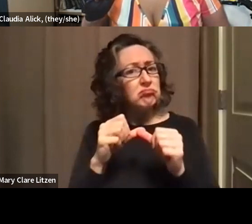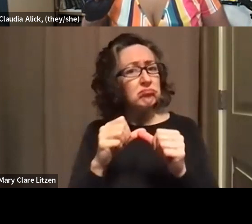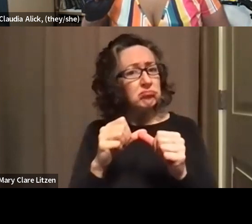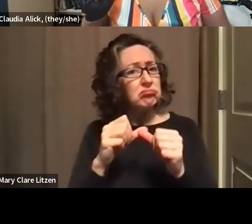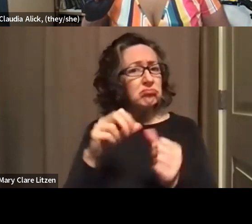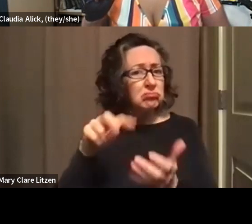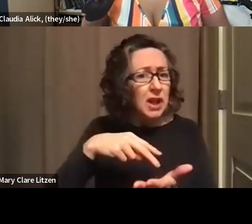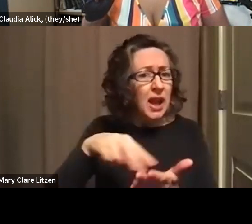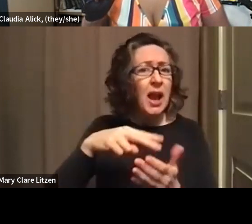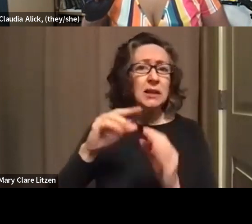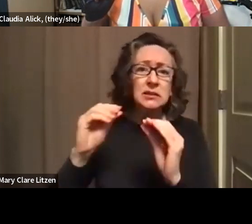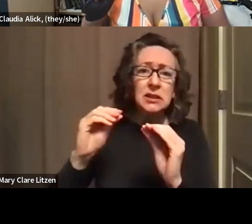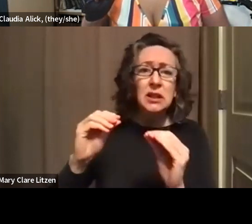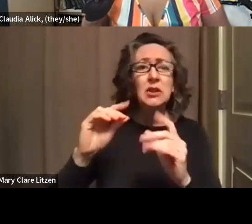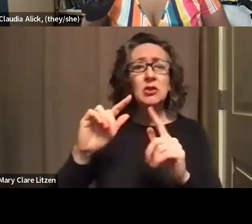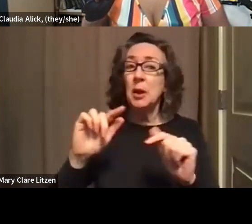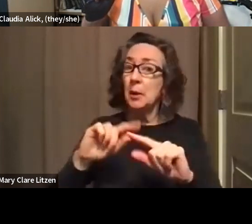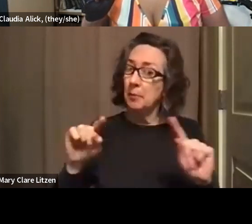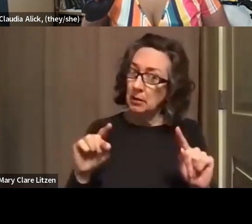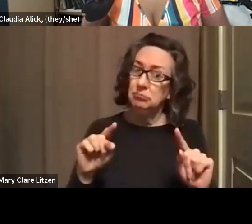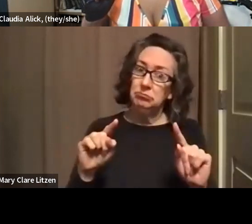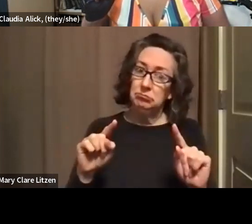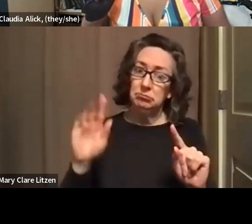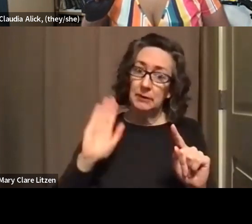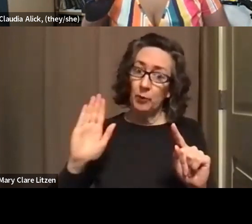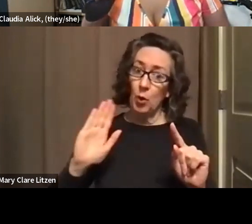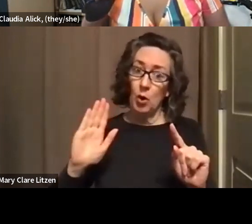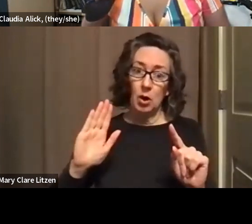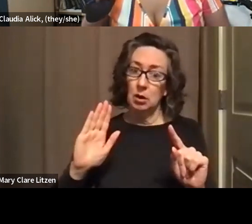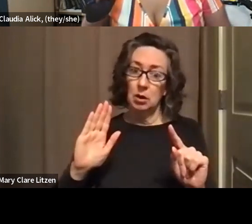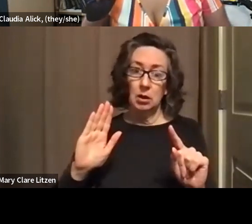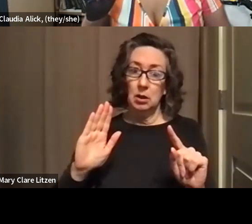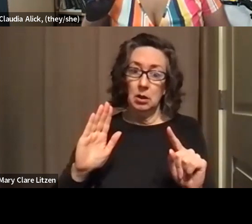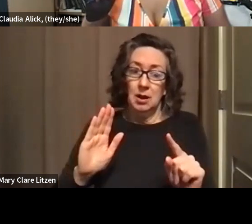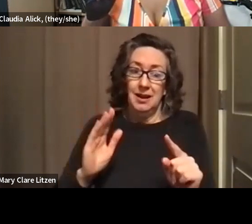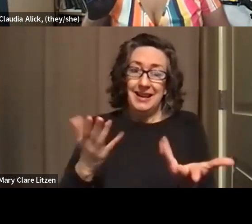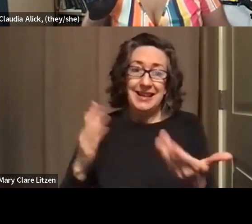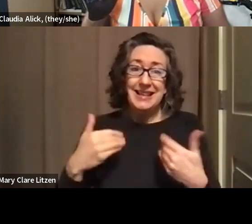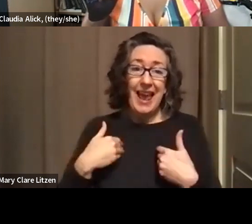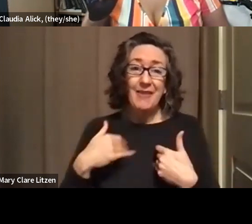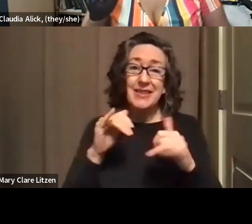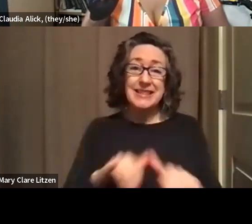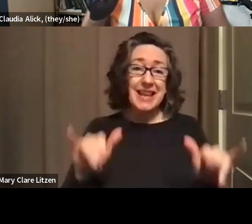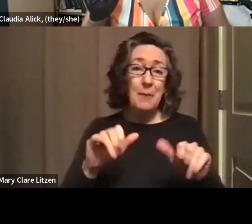But a lot of the things I was doing I didn't have the same capabilities.